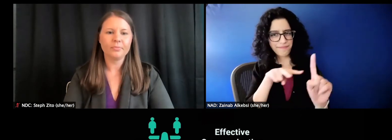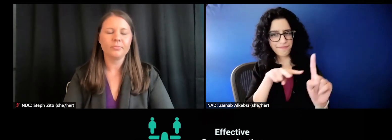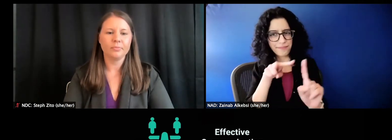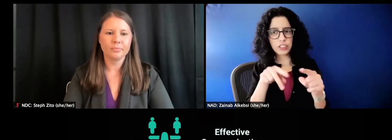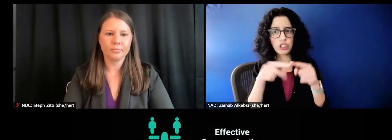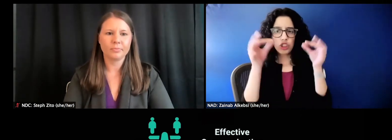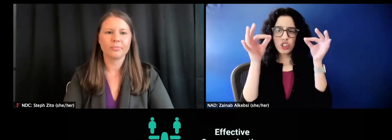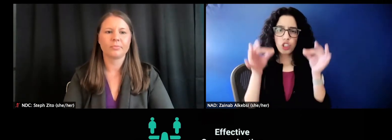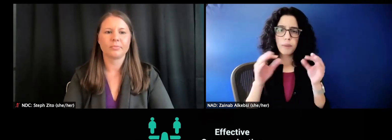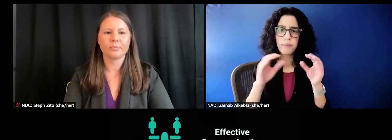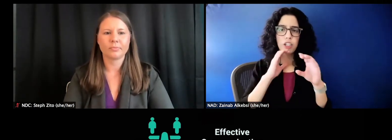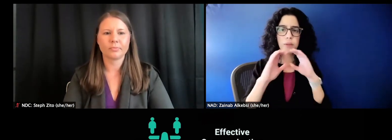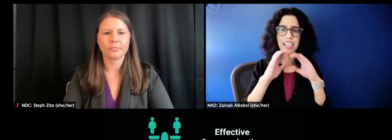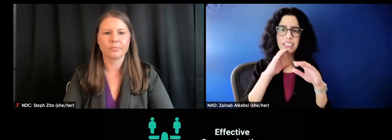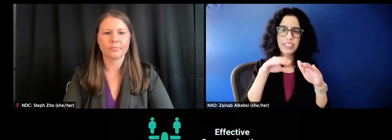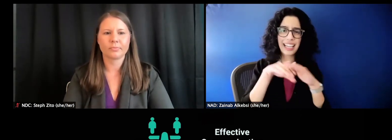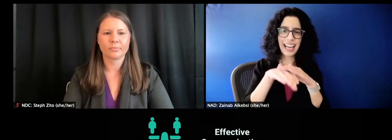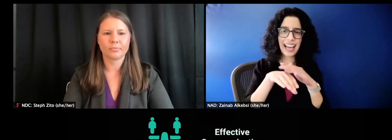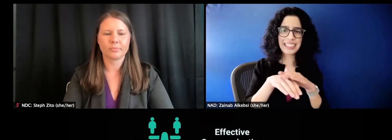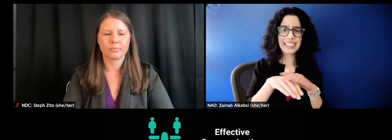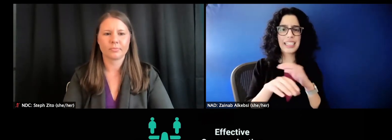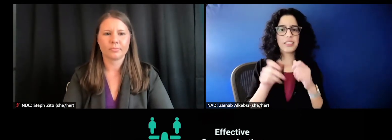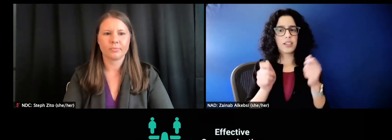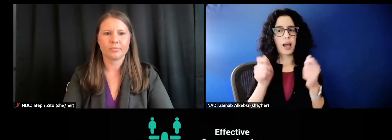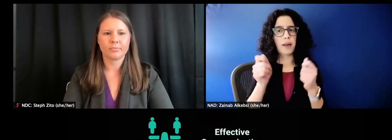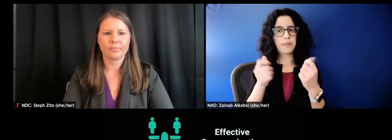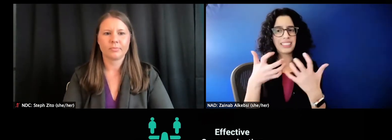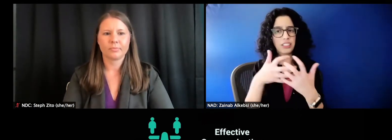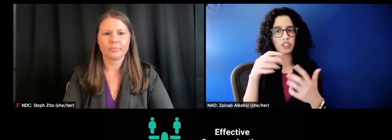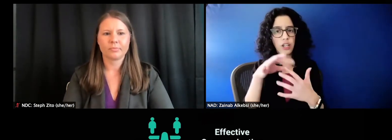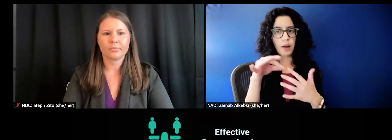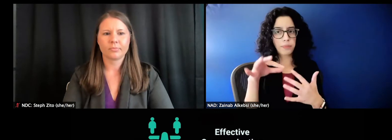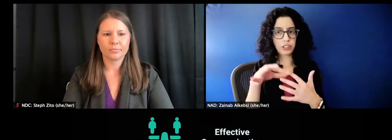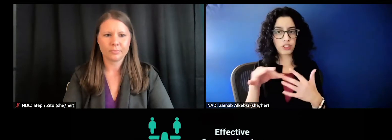to determine communication access, and accommodation options.